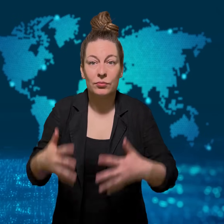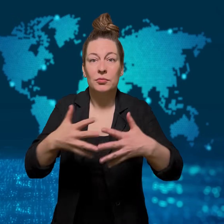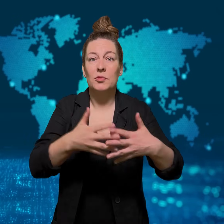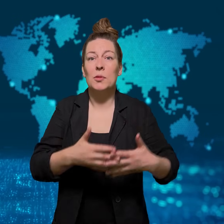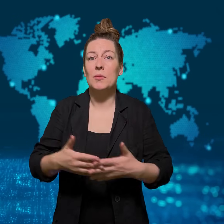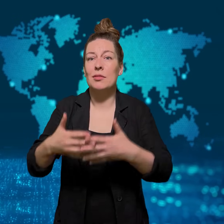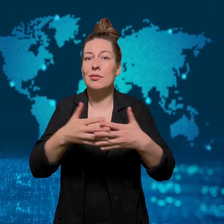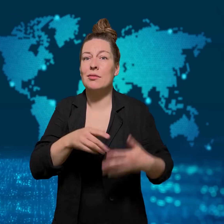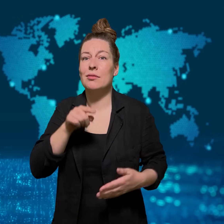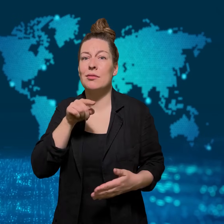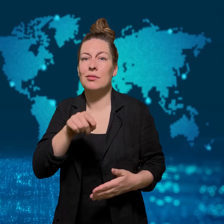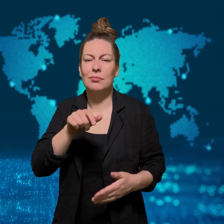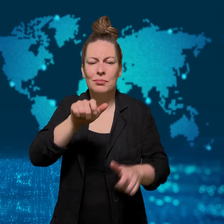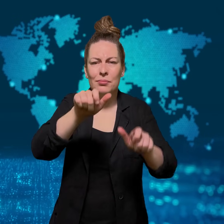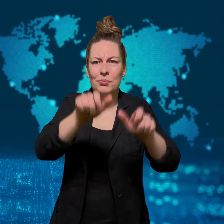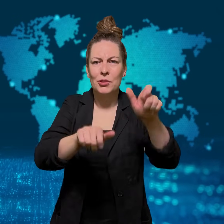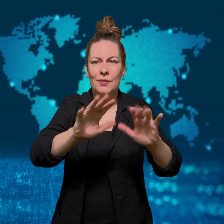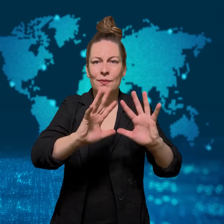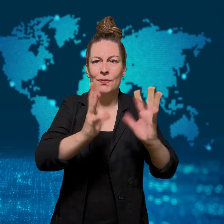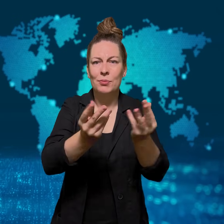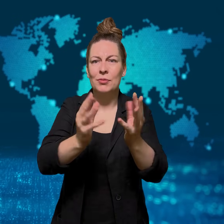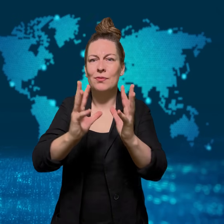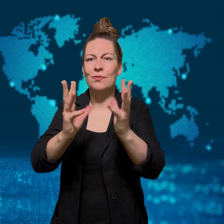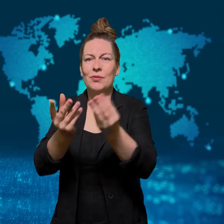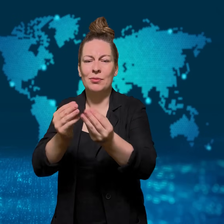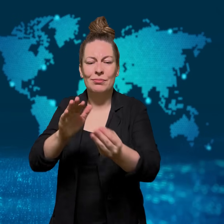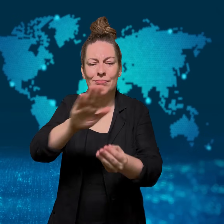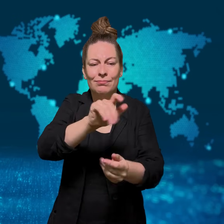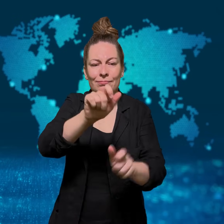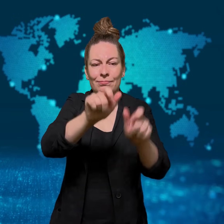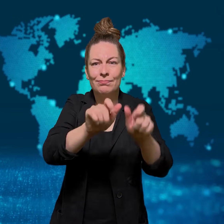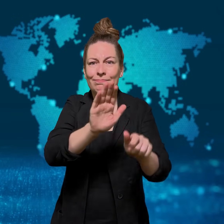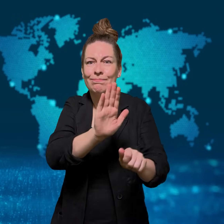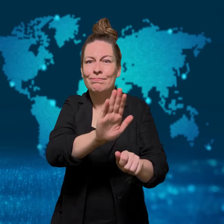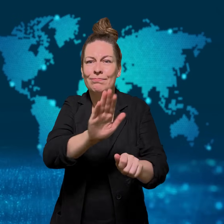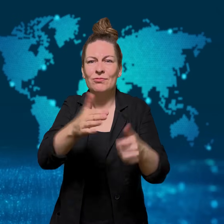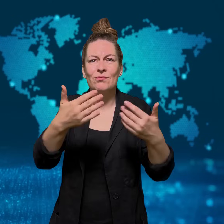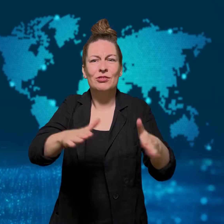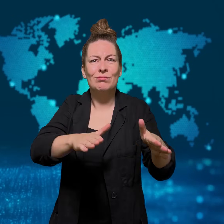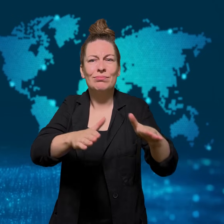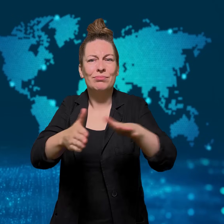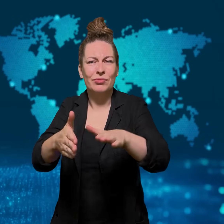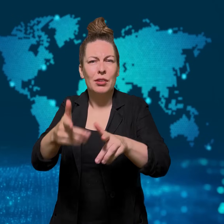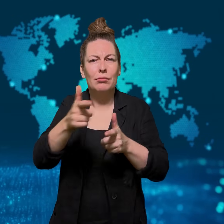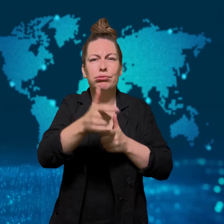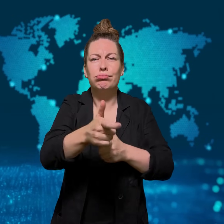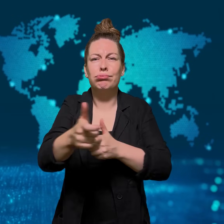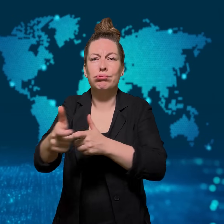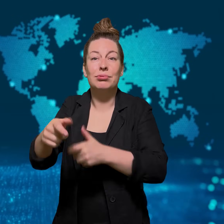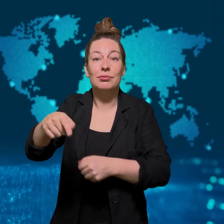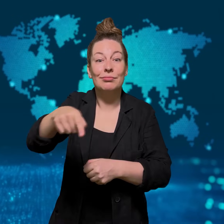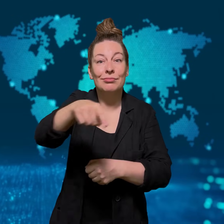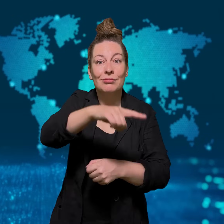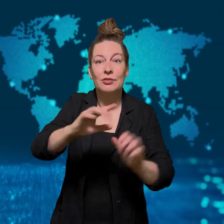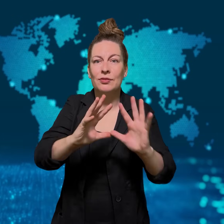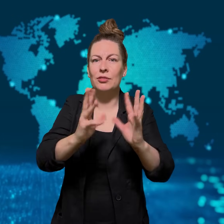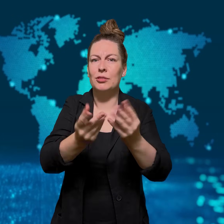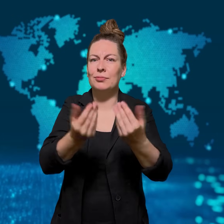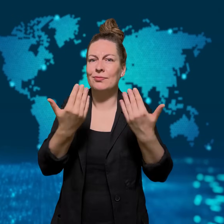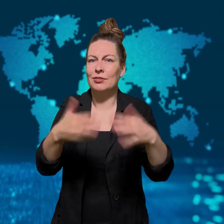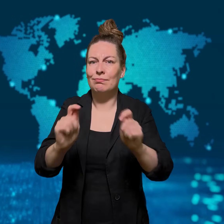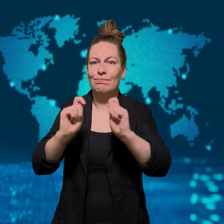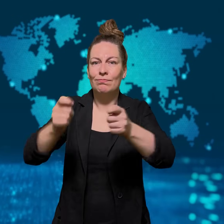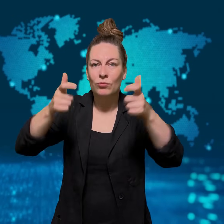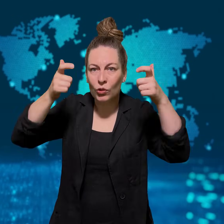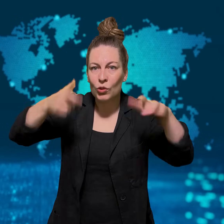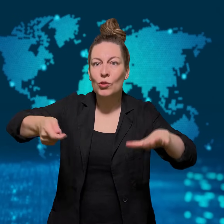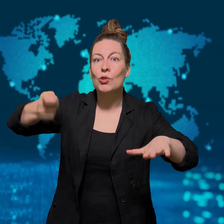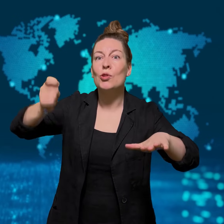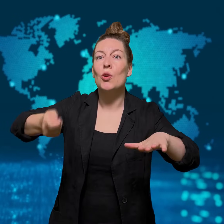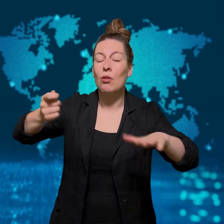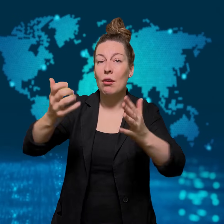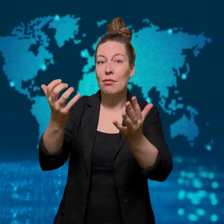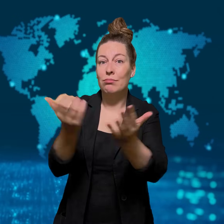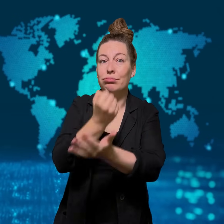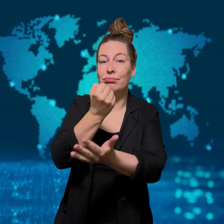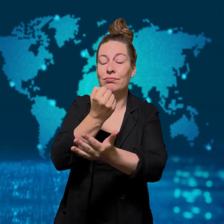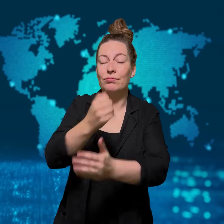Gun victims lawsuit